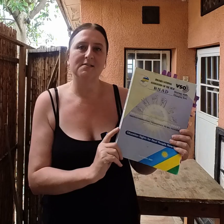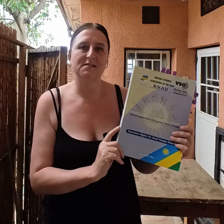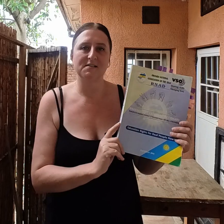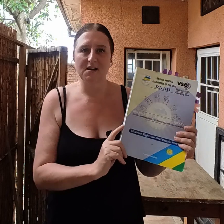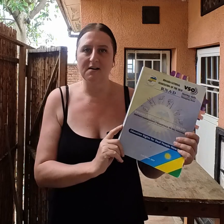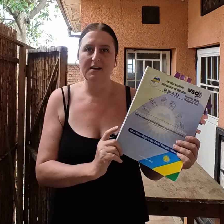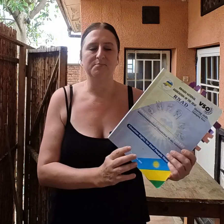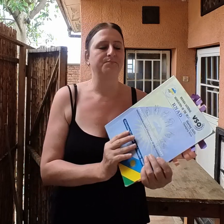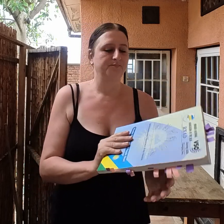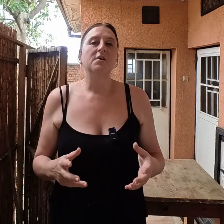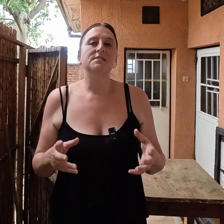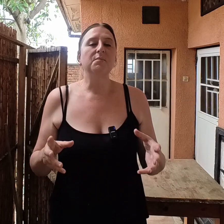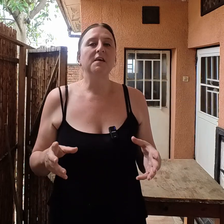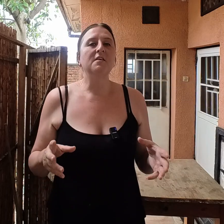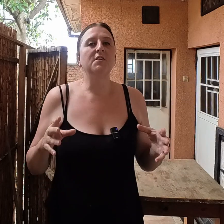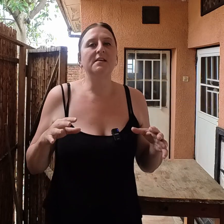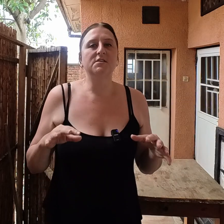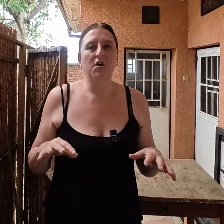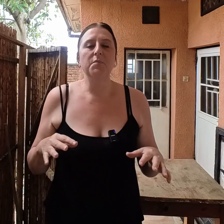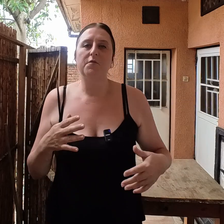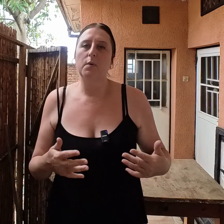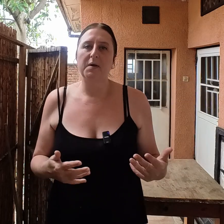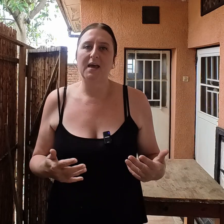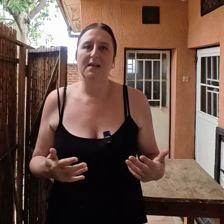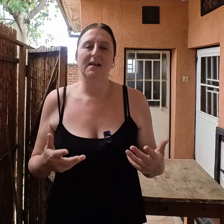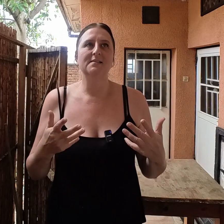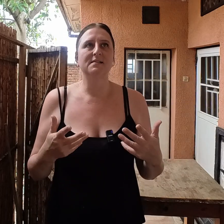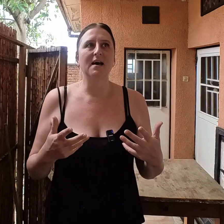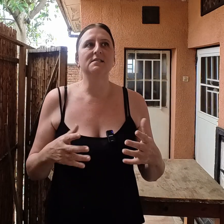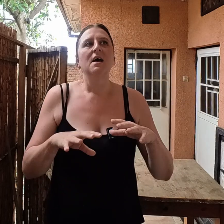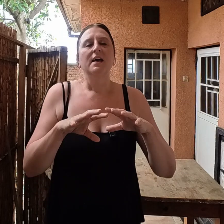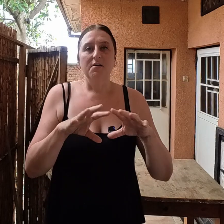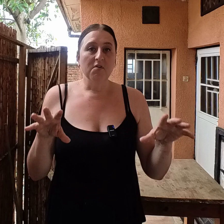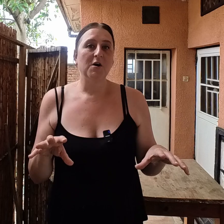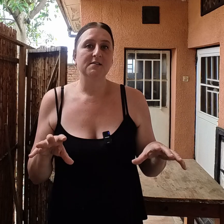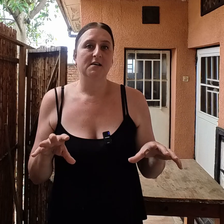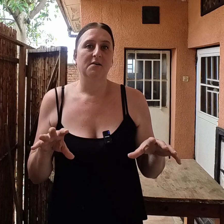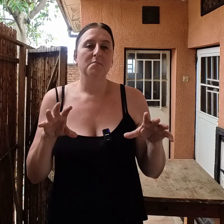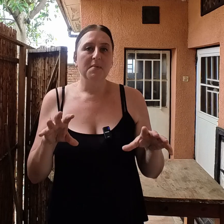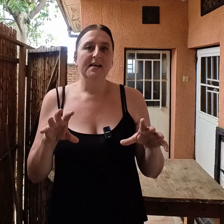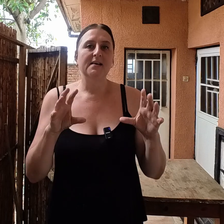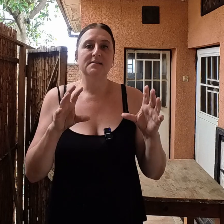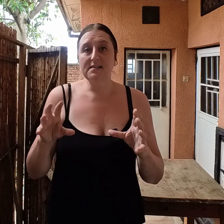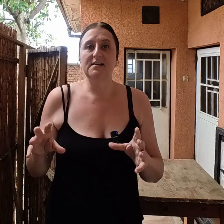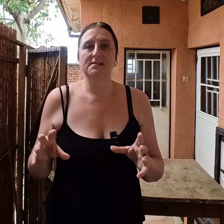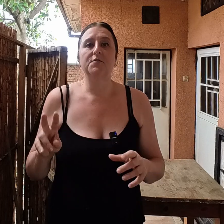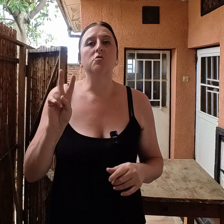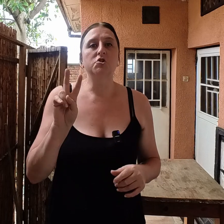2009. So, something that you need to know before we begin is that, in Rwanda, many cities have got